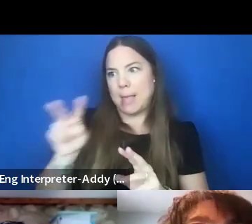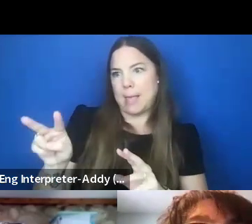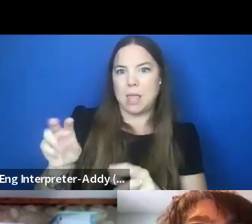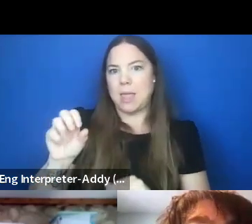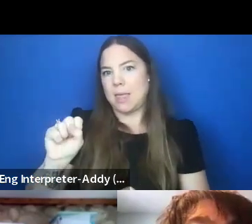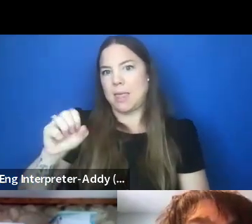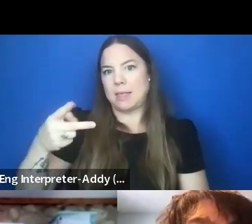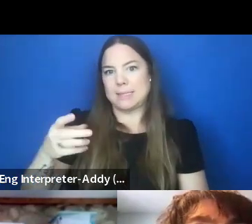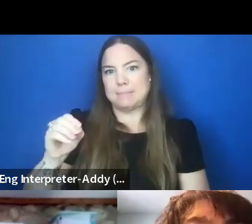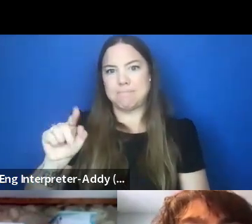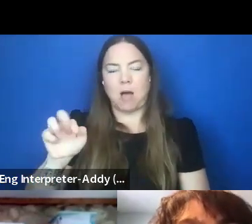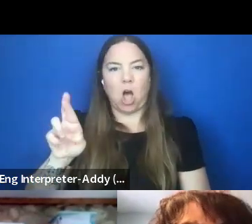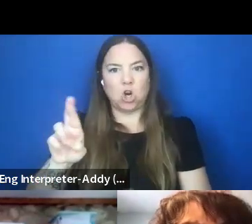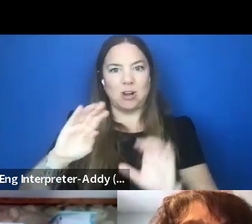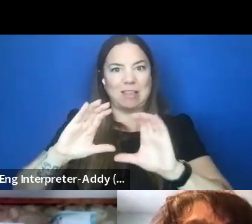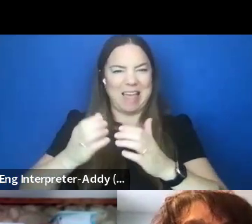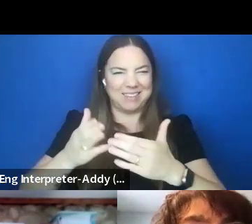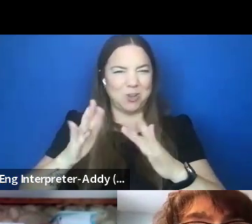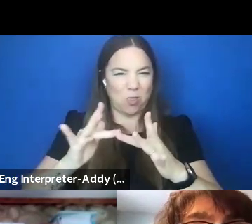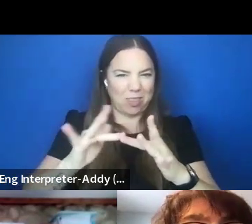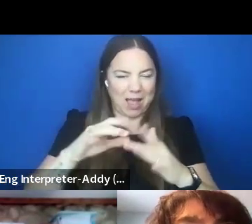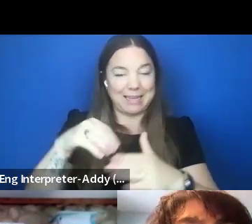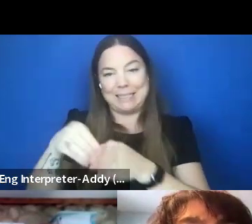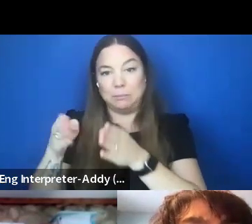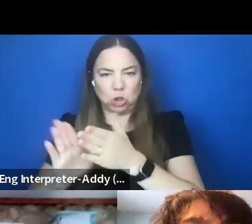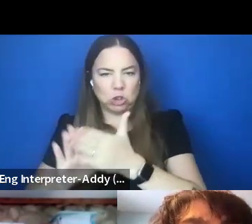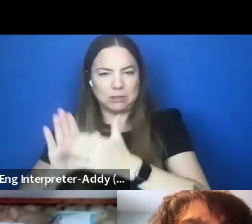Adeleigh Belyeu: Online and in person. So Adeleigh Belyeu: so.